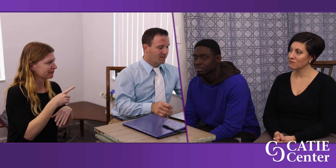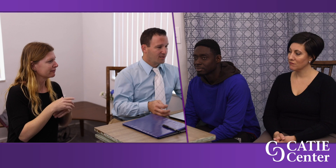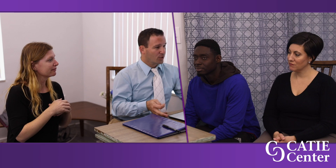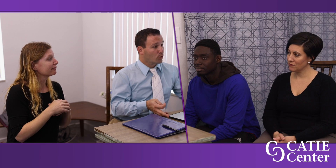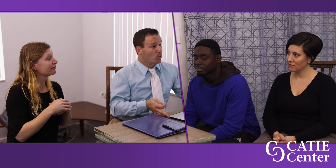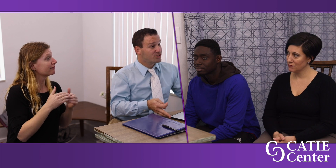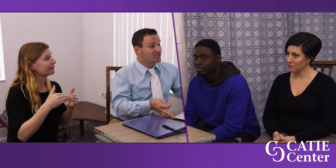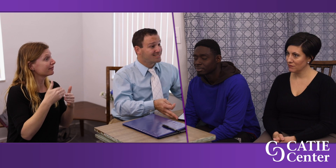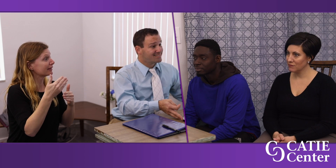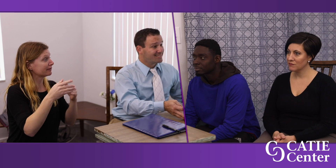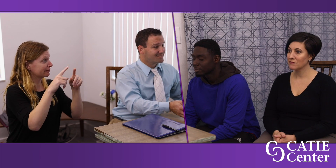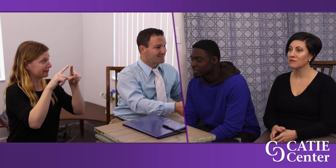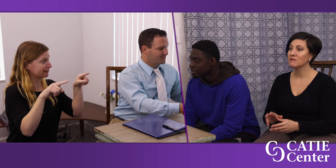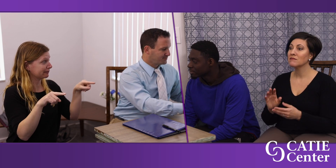Question six.